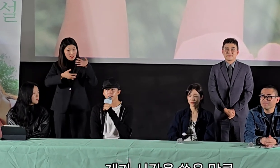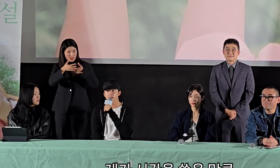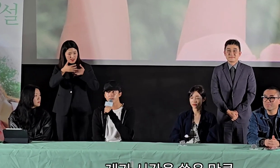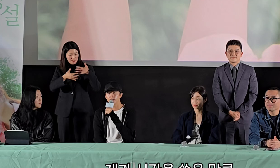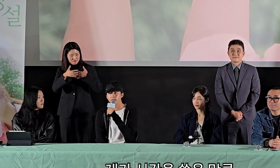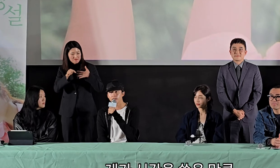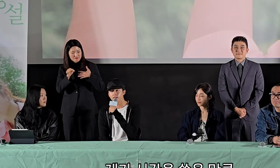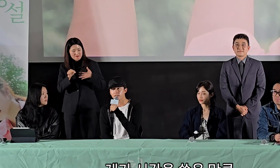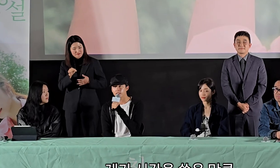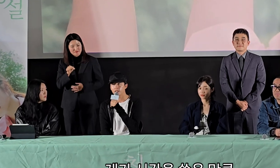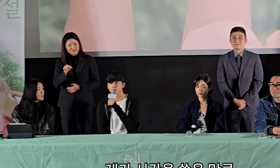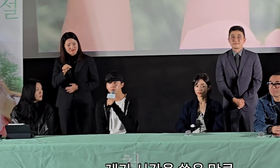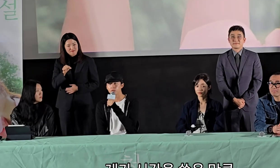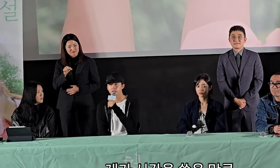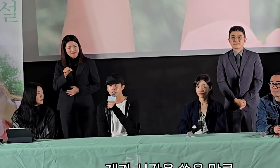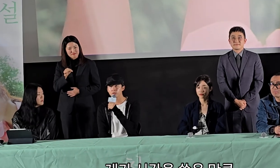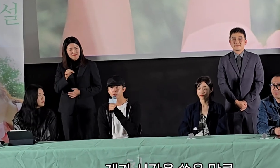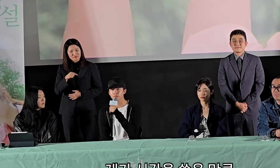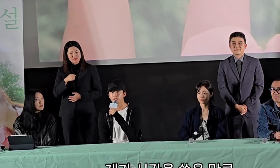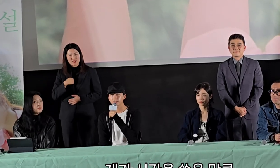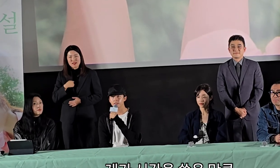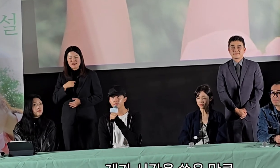I always had concerns